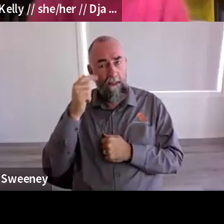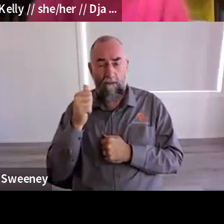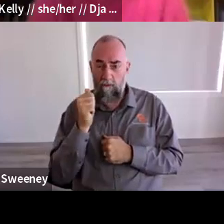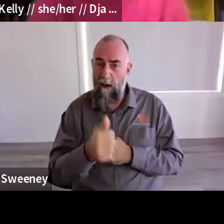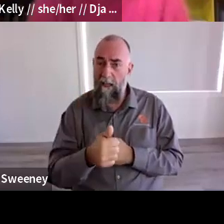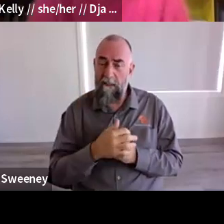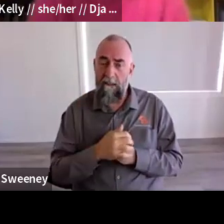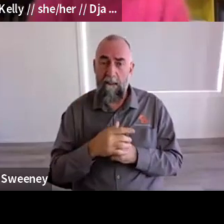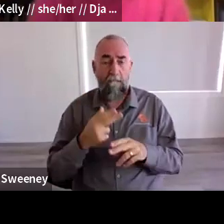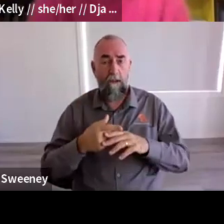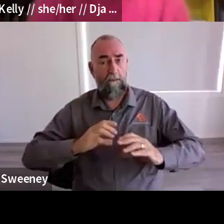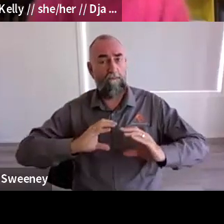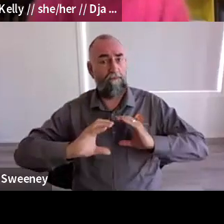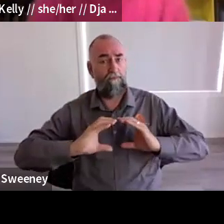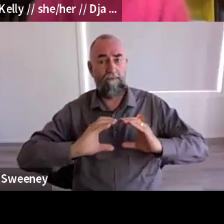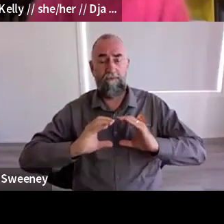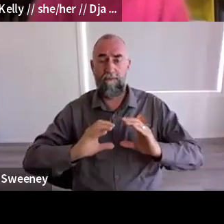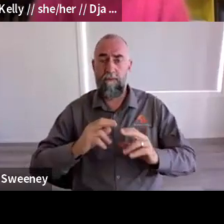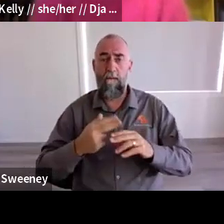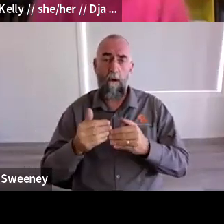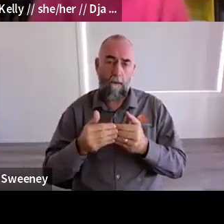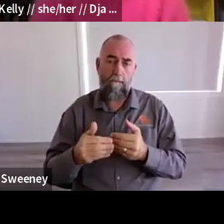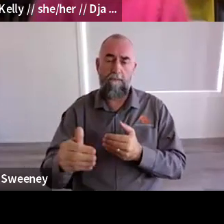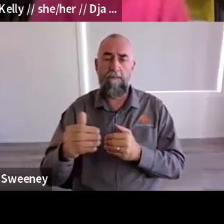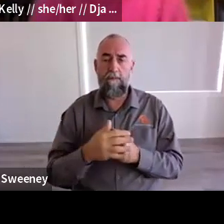what it's looked like since.